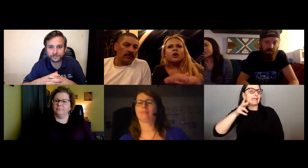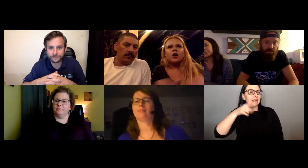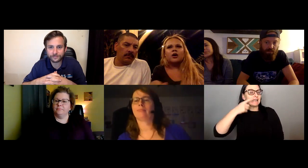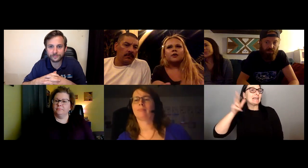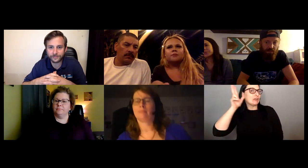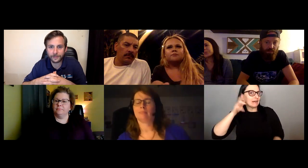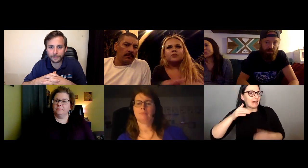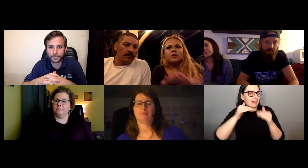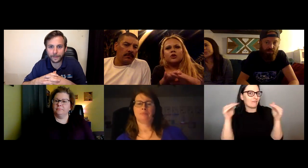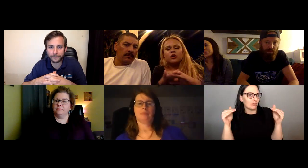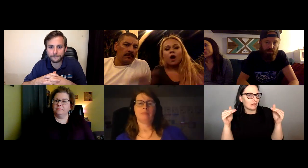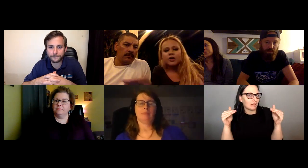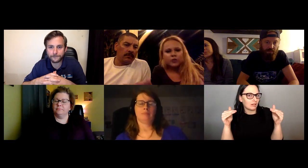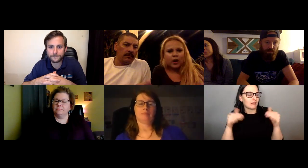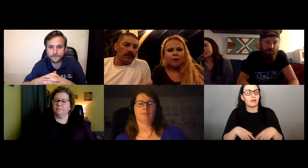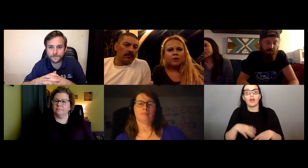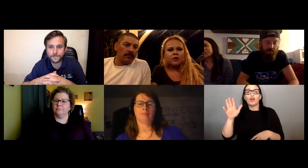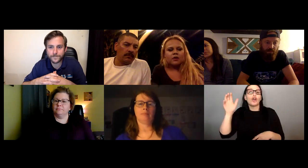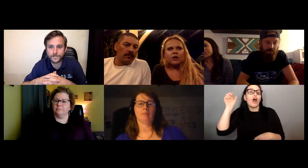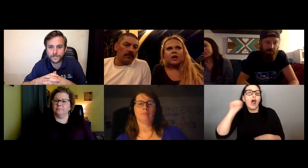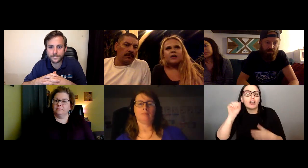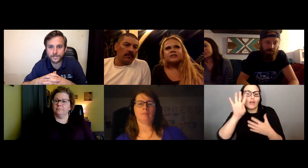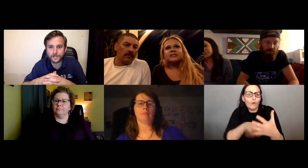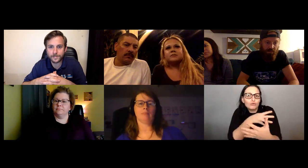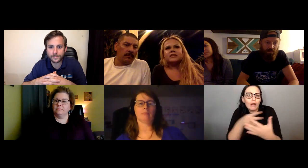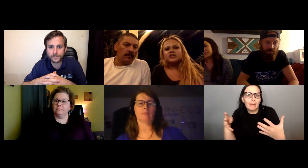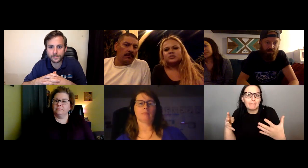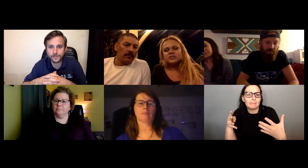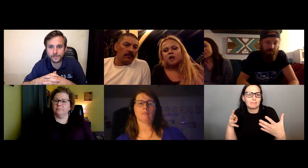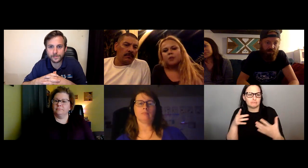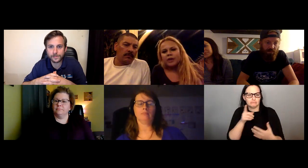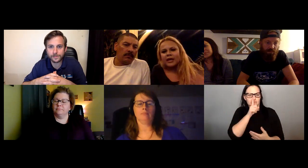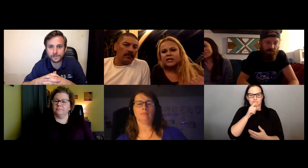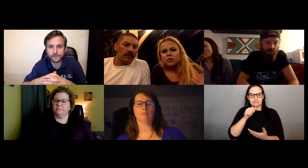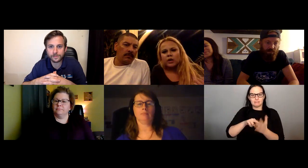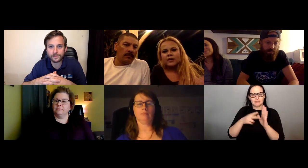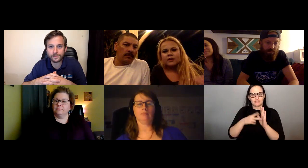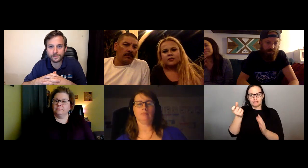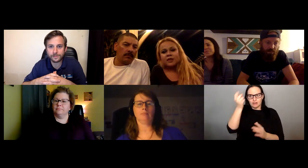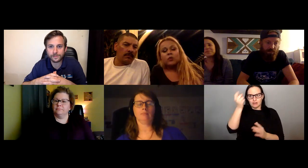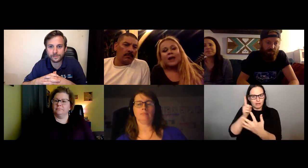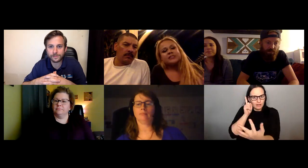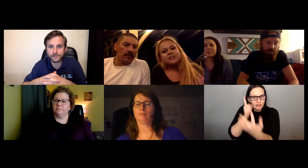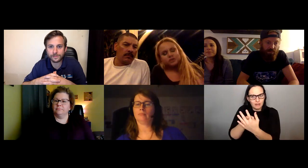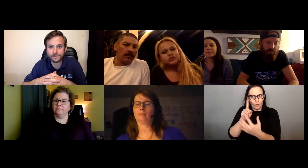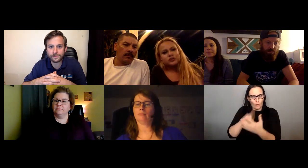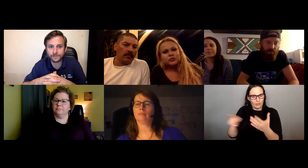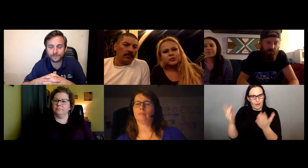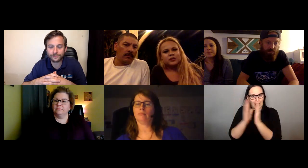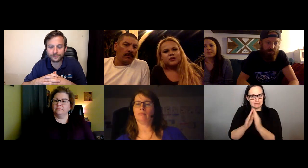um her audiogram it doesn't mean that she was comprehending what they were asking her